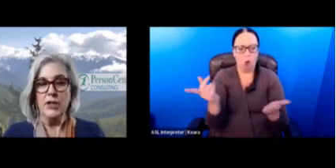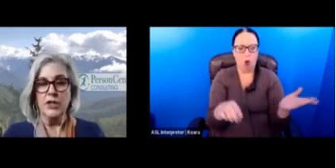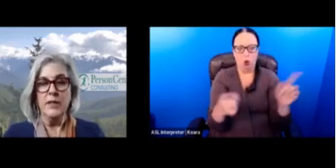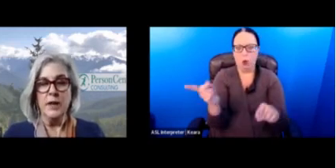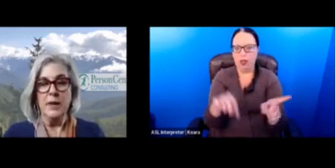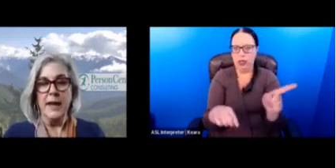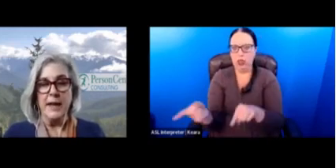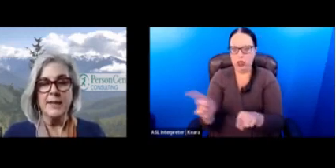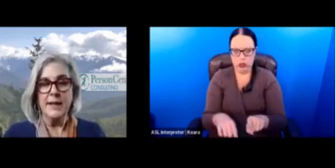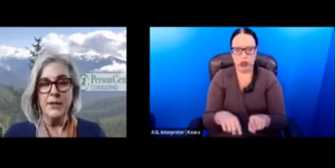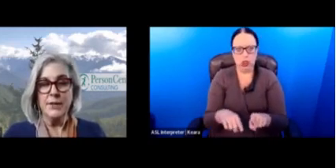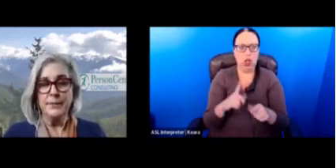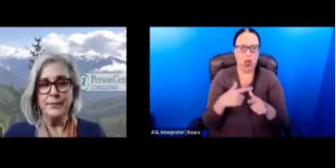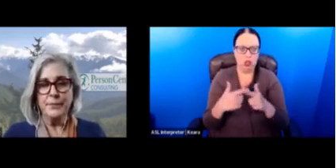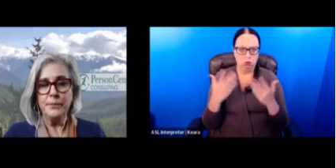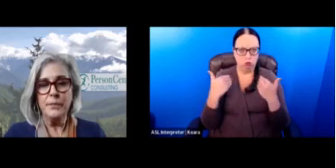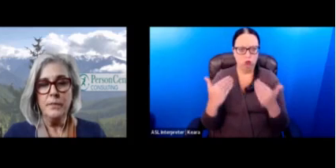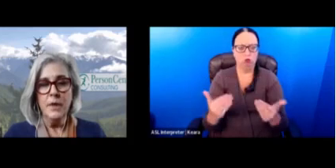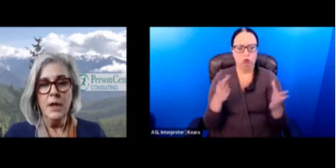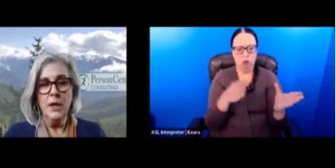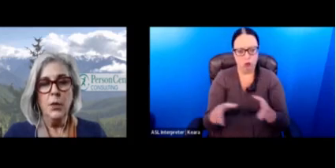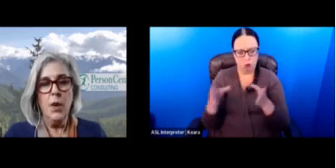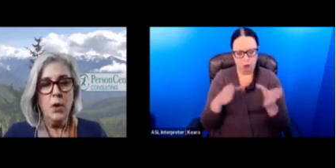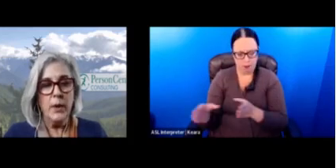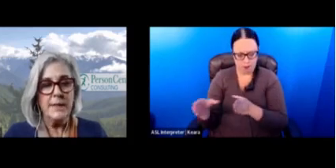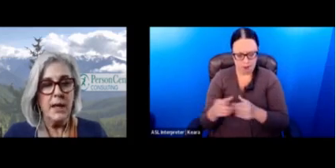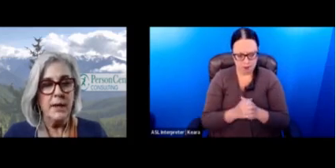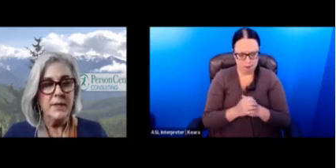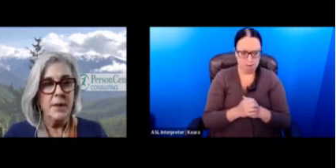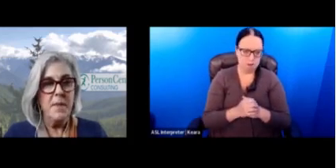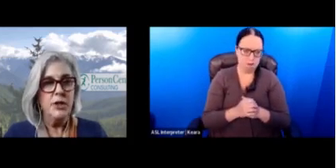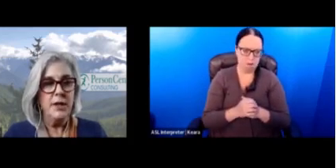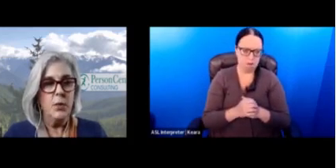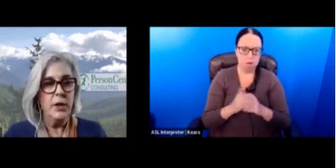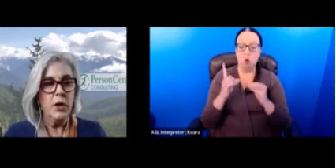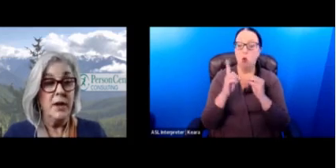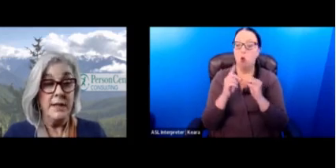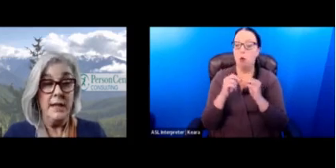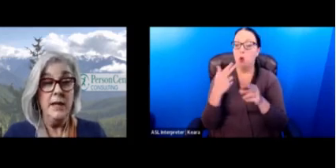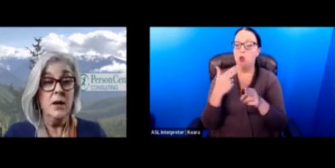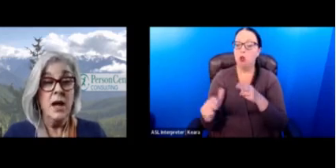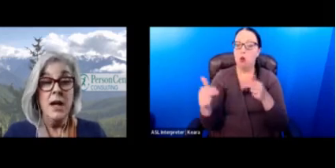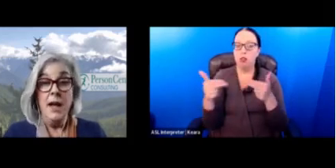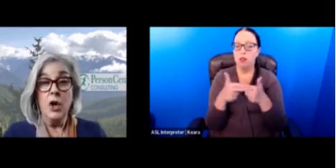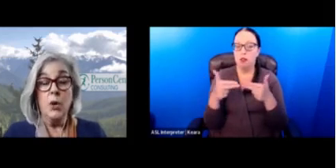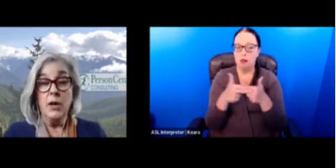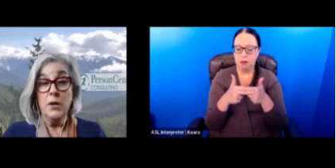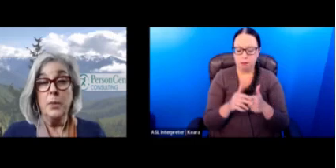actually the planning stages. So one more quick slide, I was going to mention what you're going to hear, and a critical